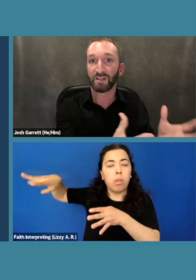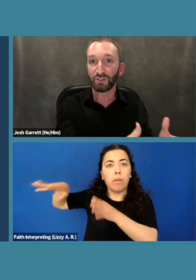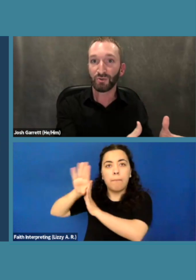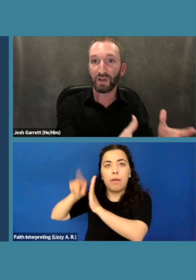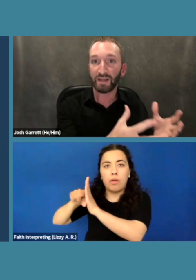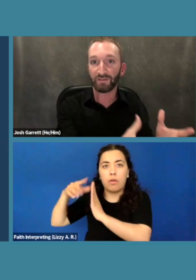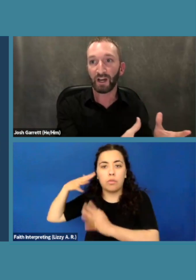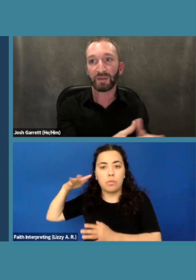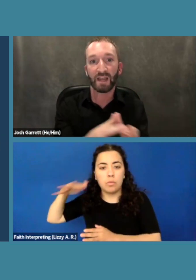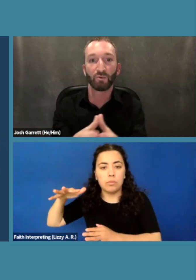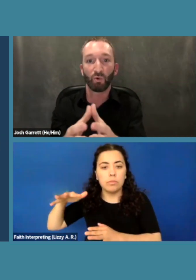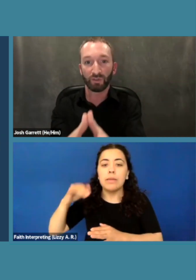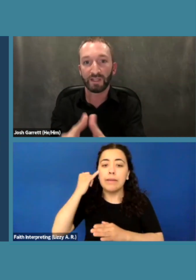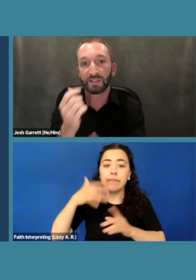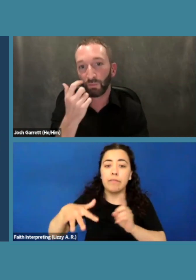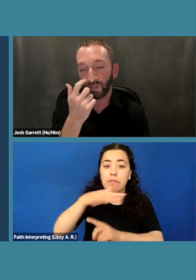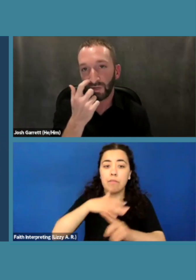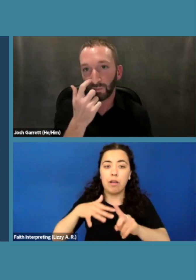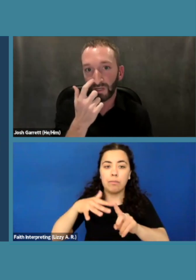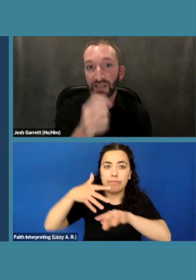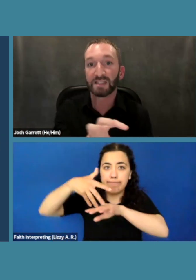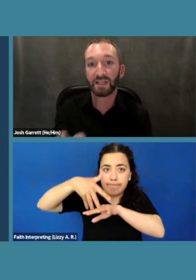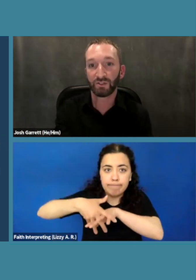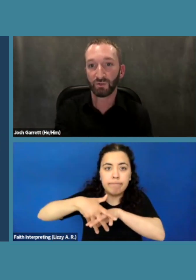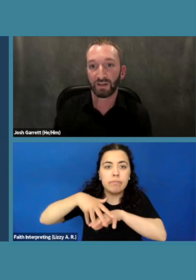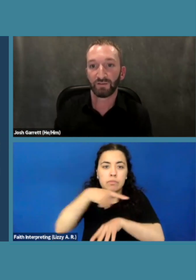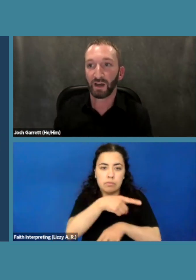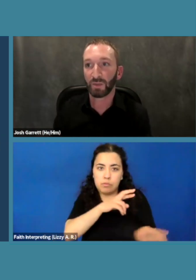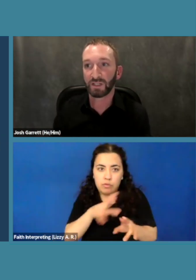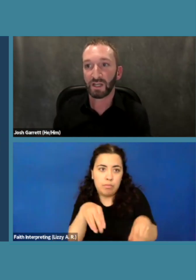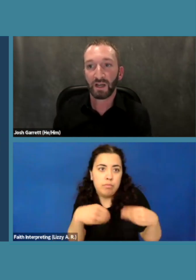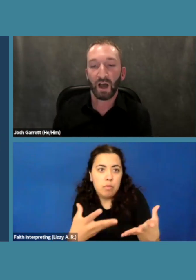into an environment and/or these where you can bring this into the environment.